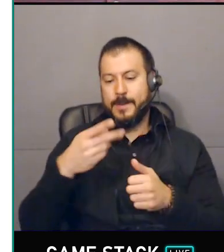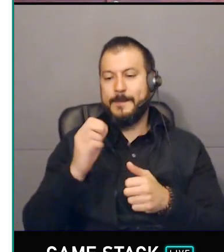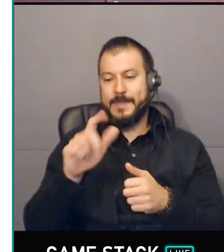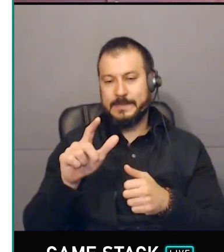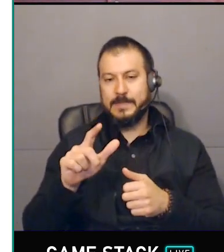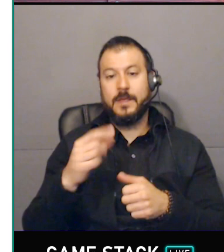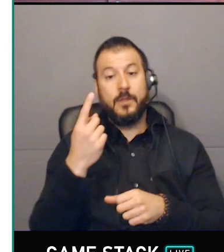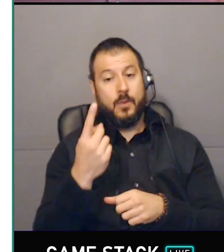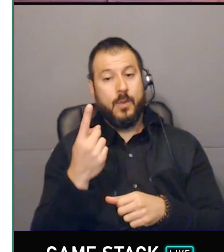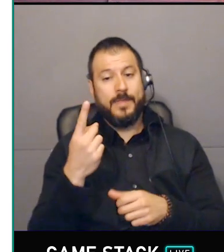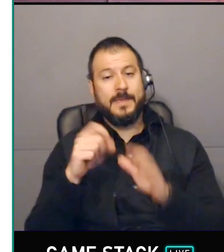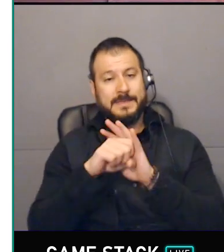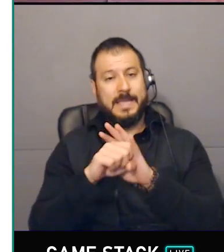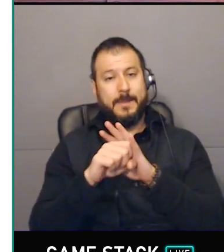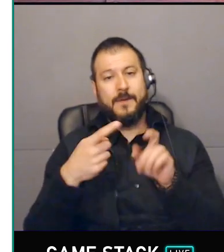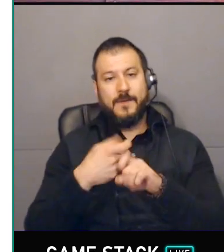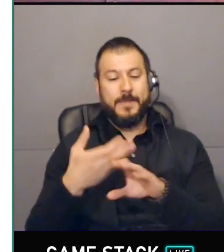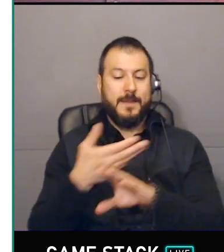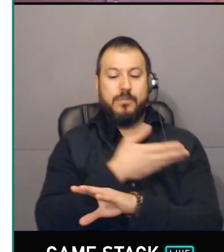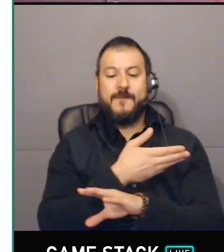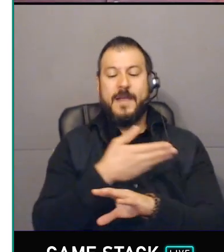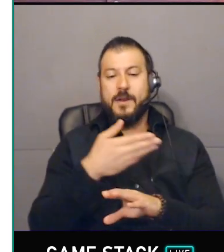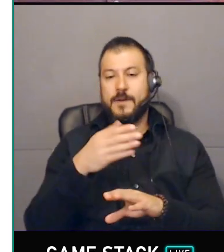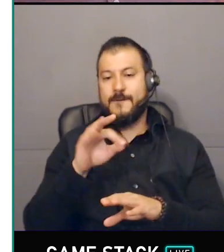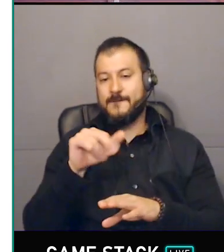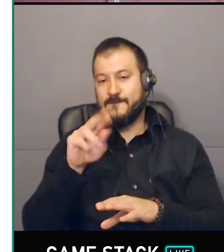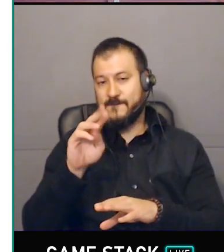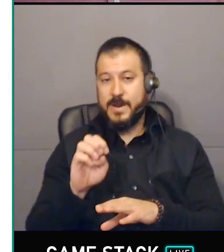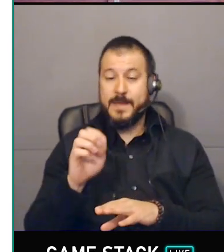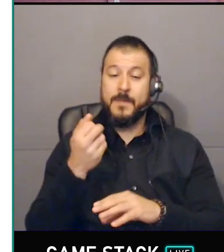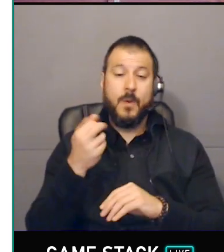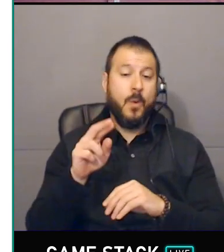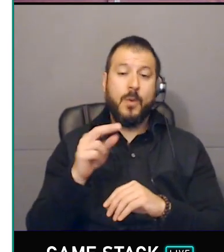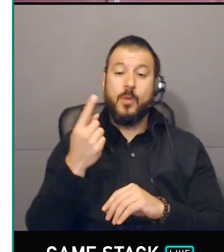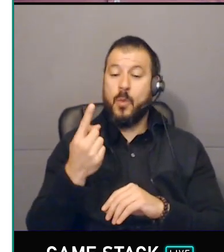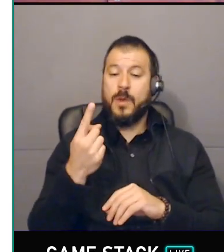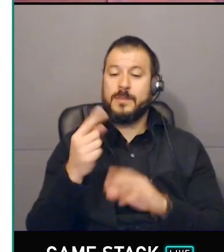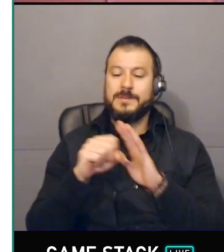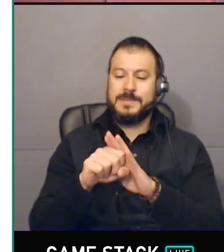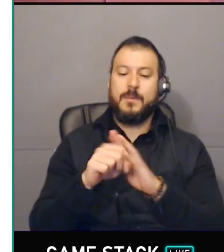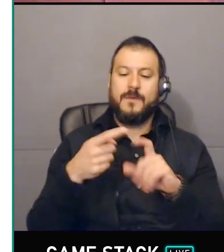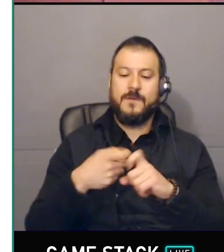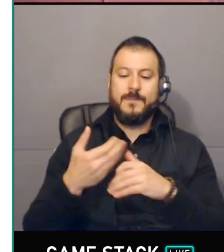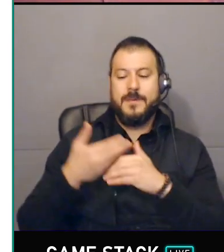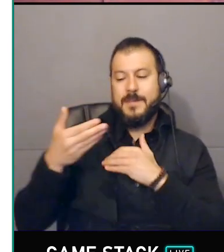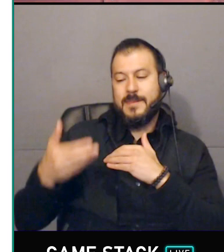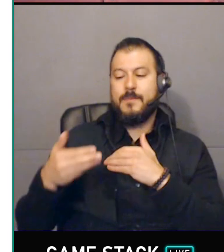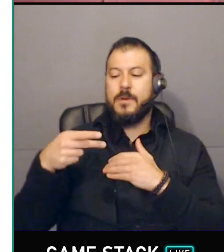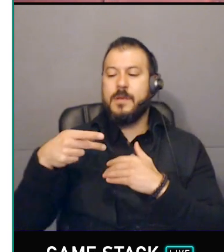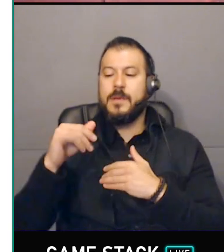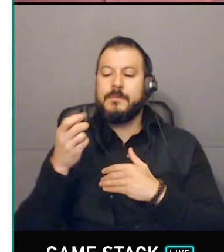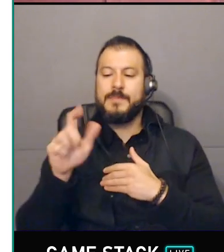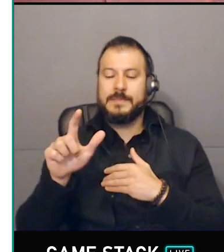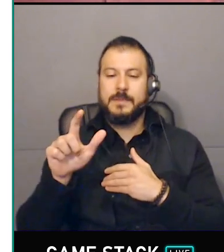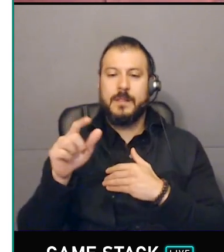there's the one sample from our prior frame, or there's the one sample from our neighbor pixel, and